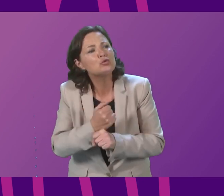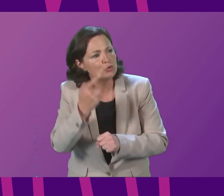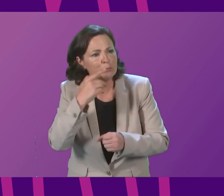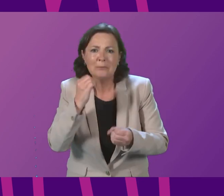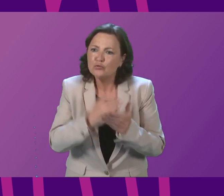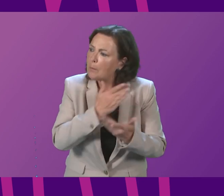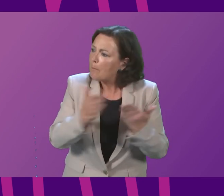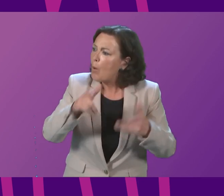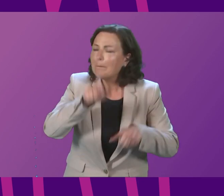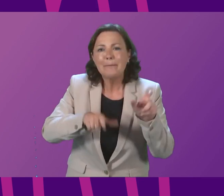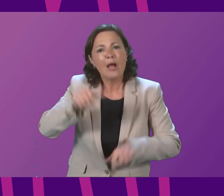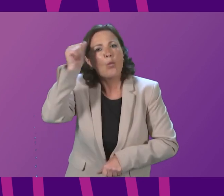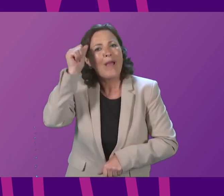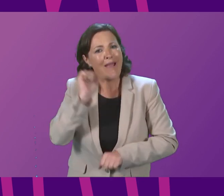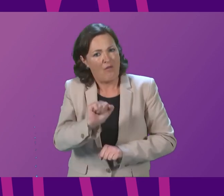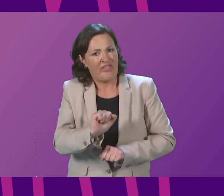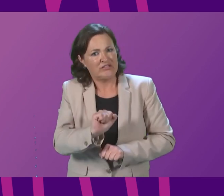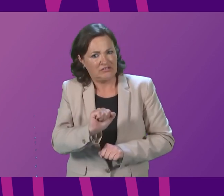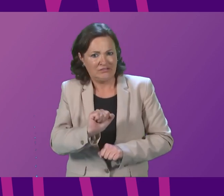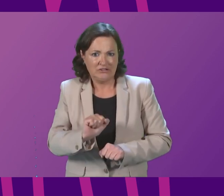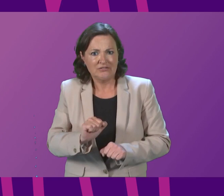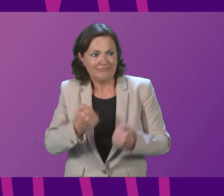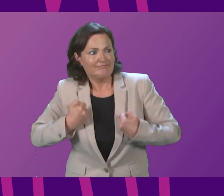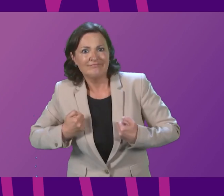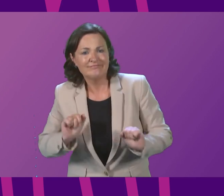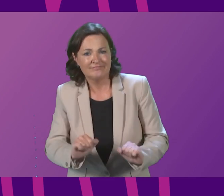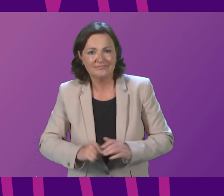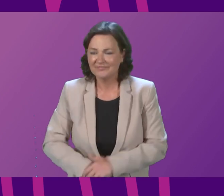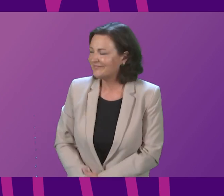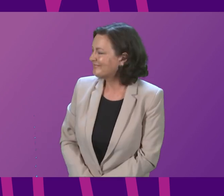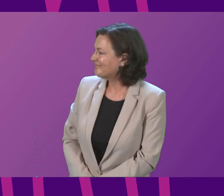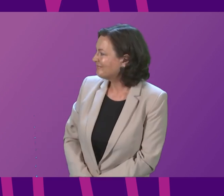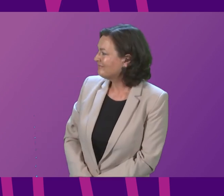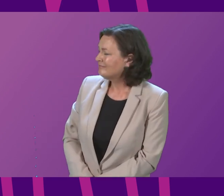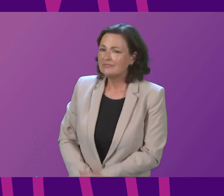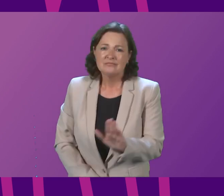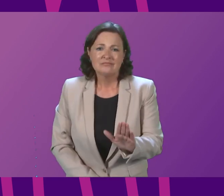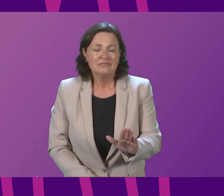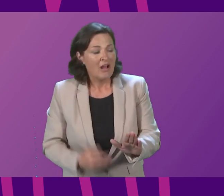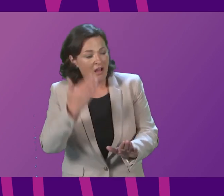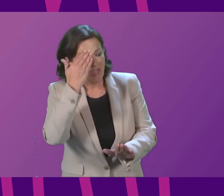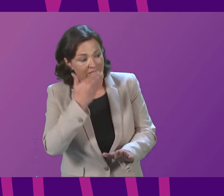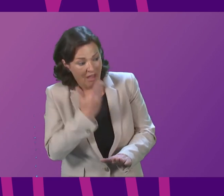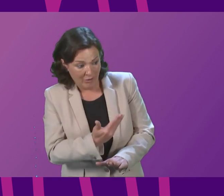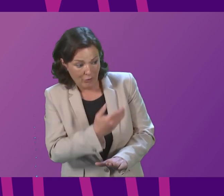I thank Pam Duncan-Glancy for raising this important issue. The first JIA awareness week is a step forward.